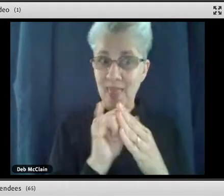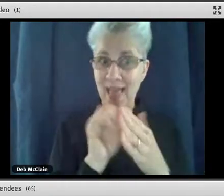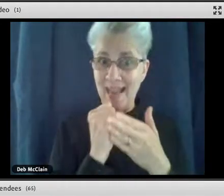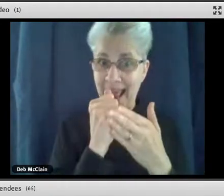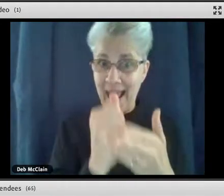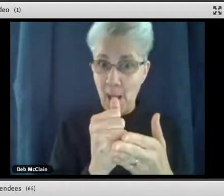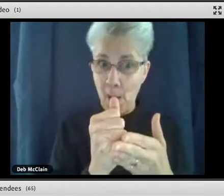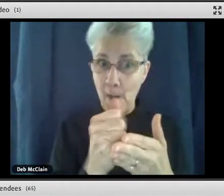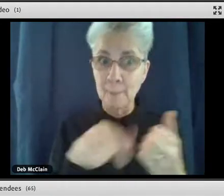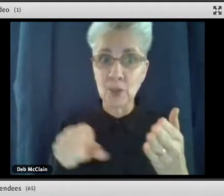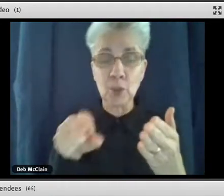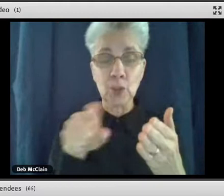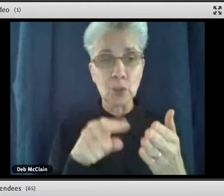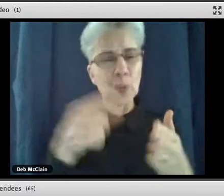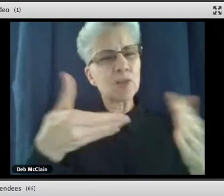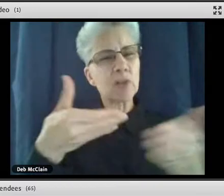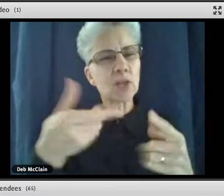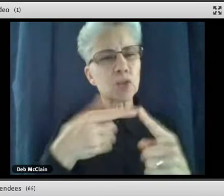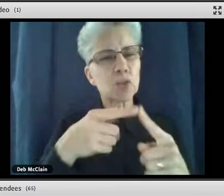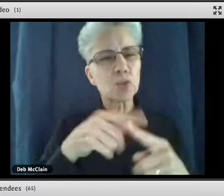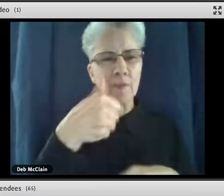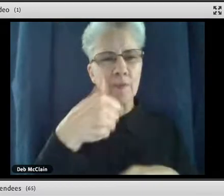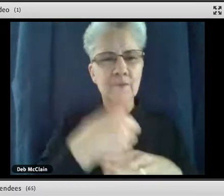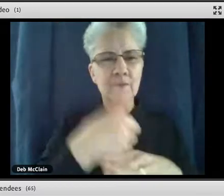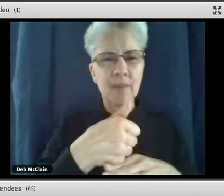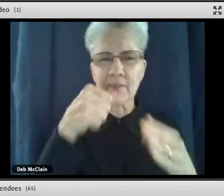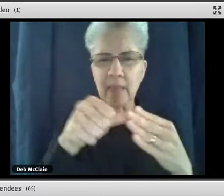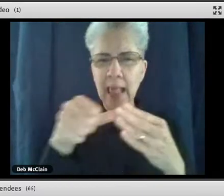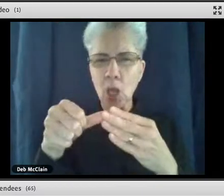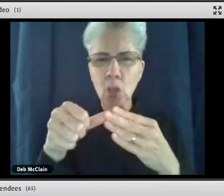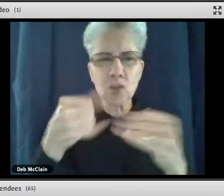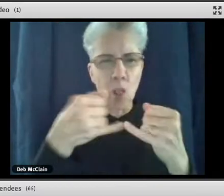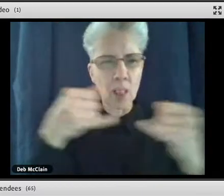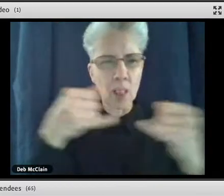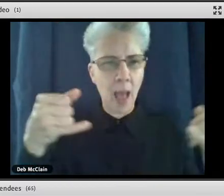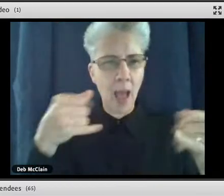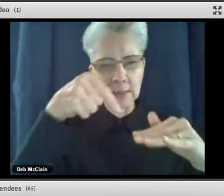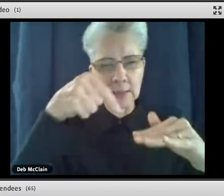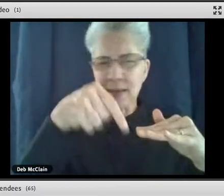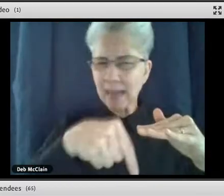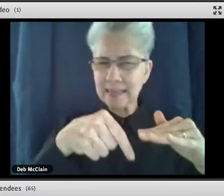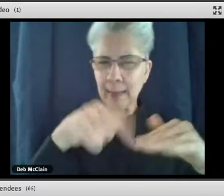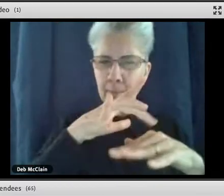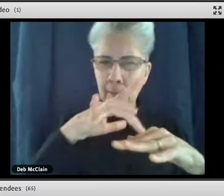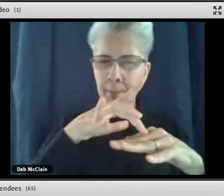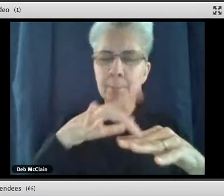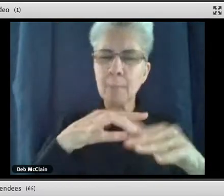Alright, so I hope that was a helpful kind of introduction to fixed fields,